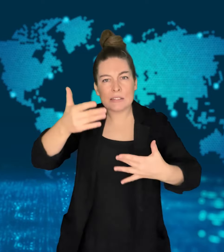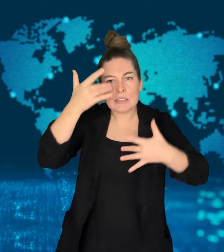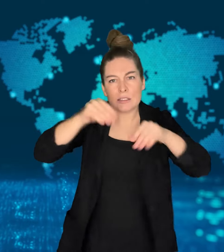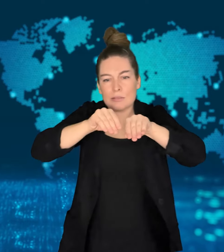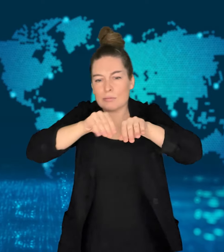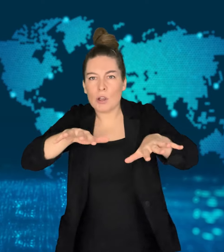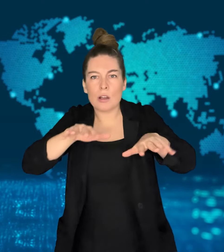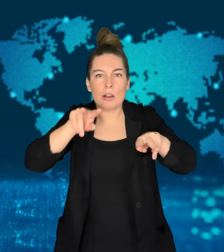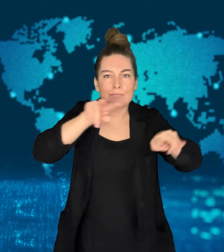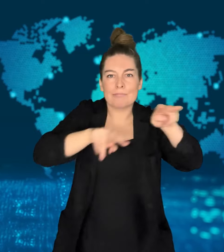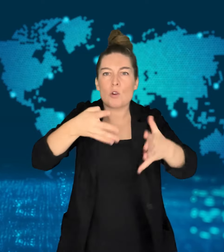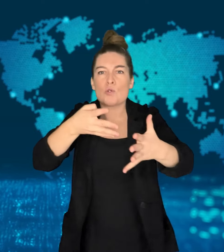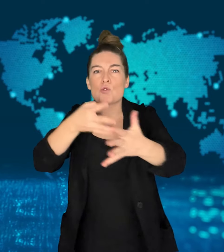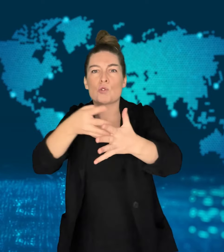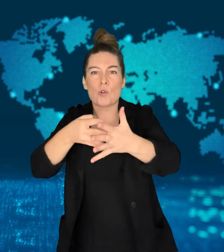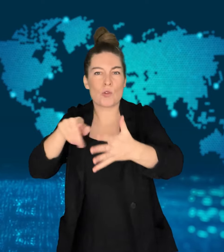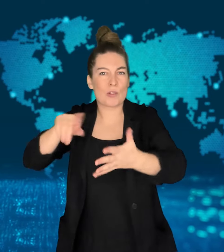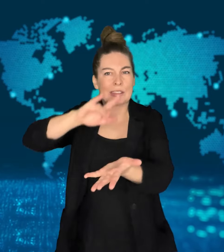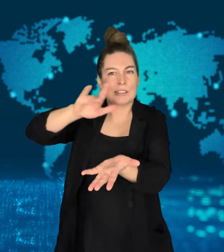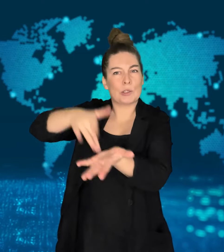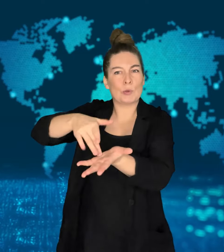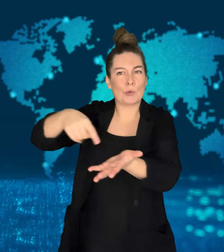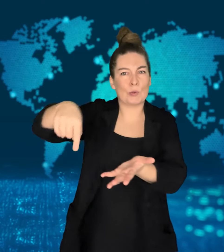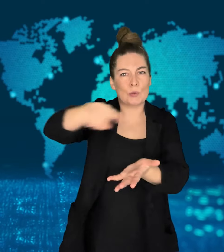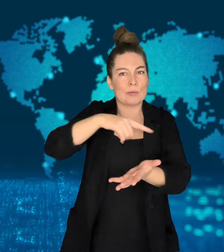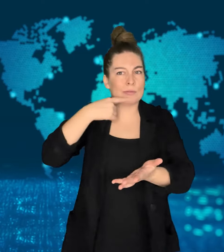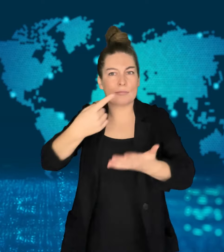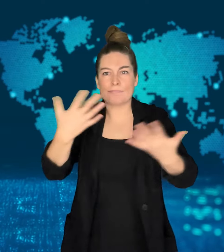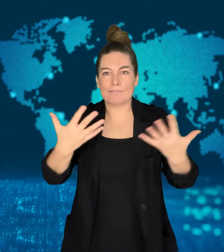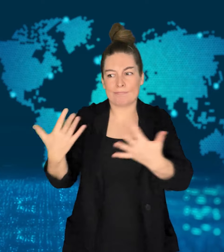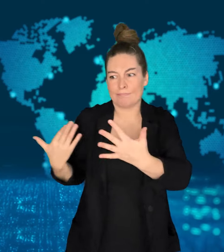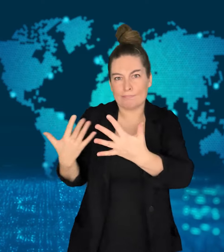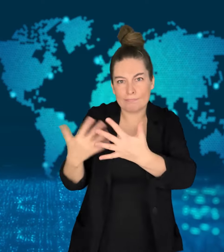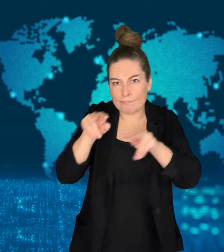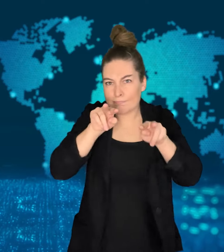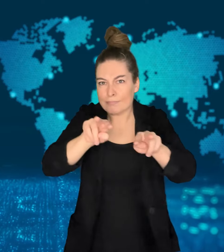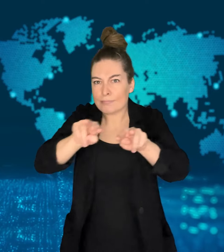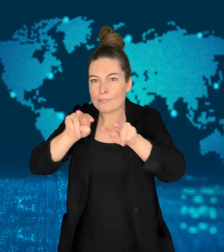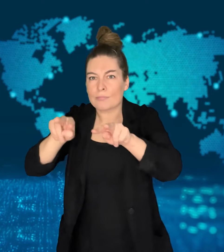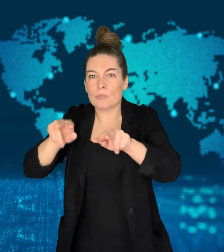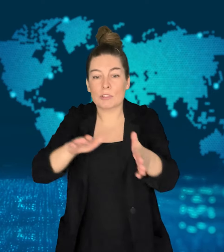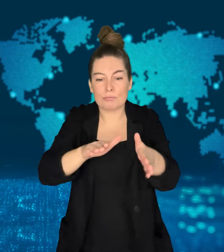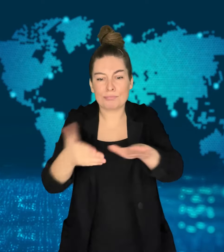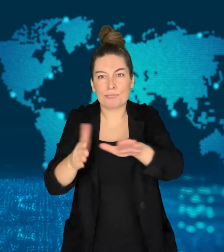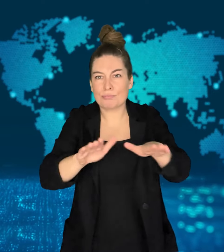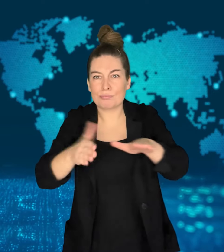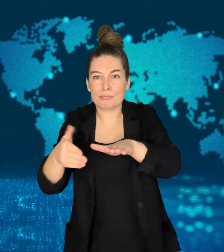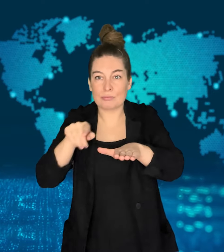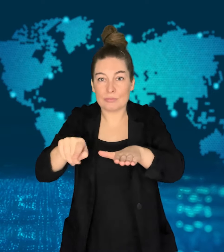a 40% spike in measles deaths over the past year.